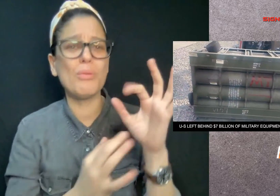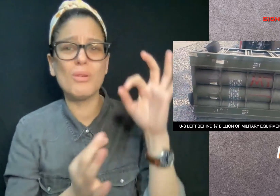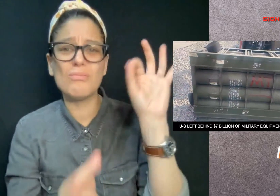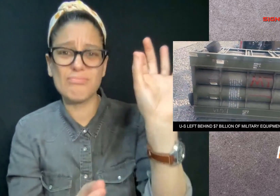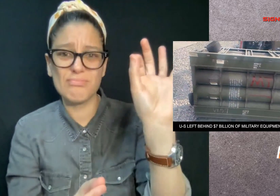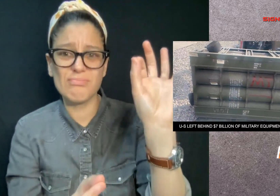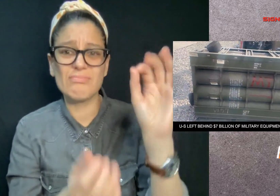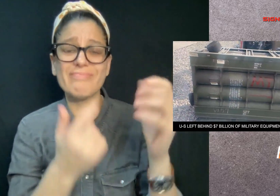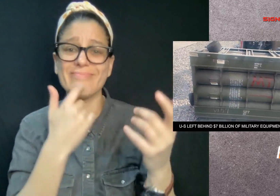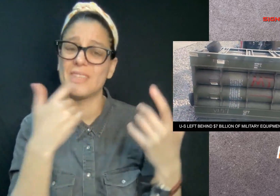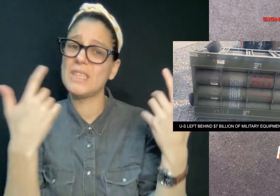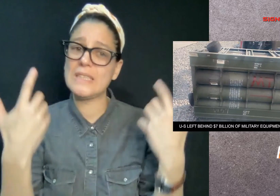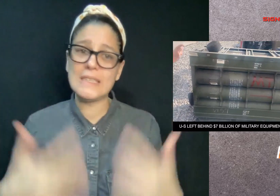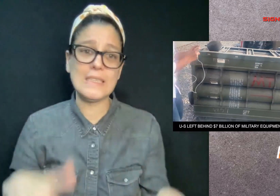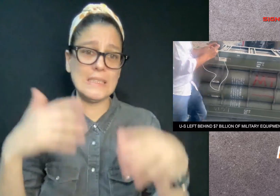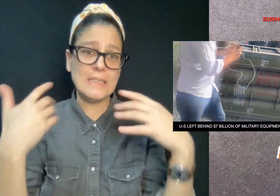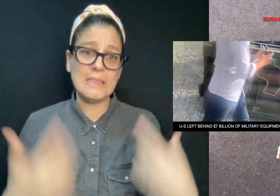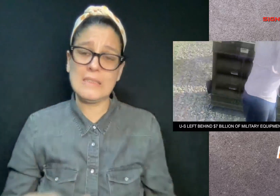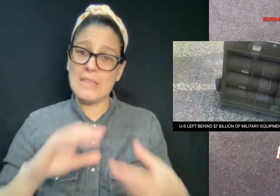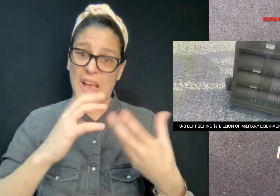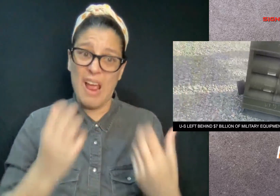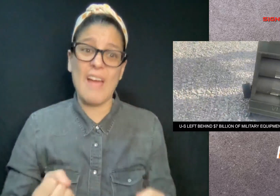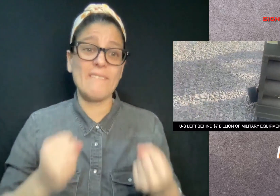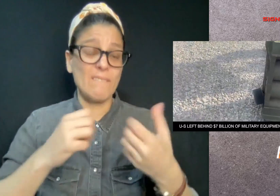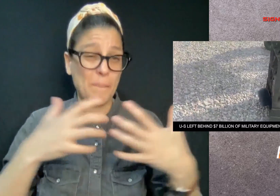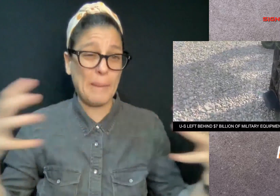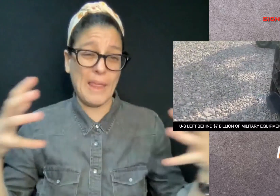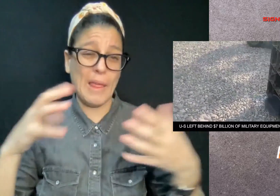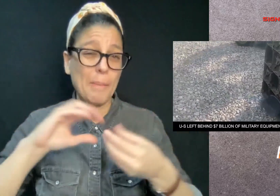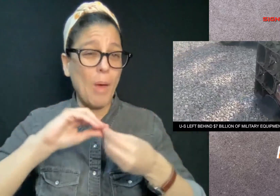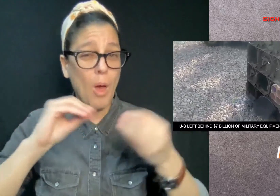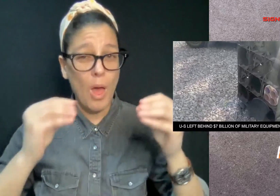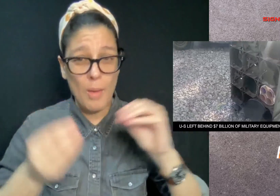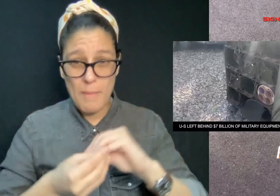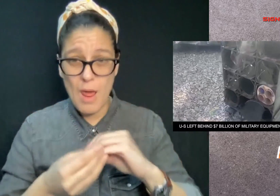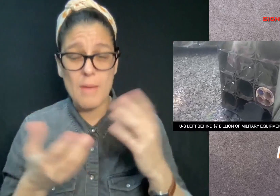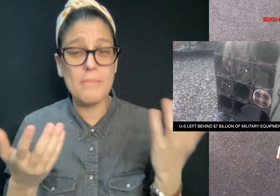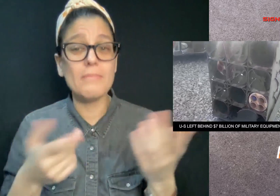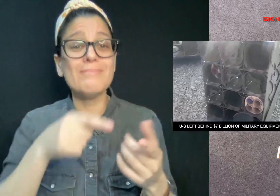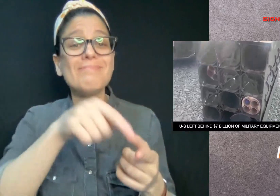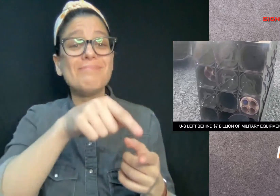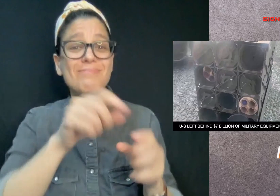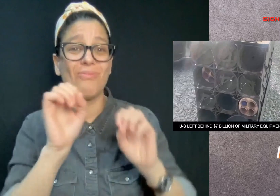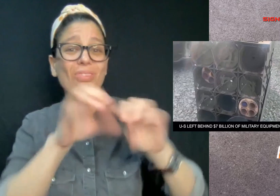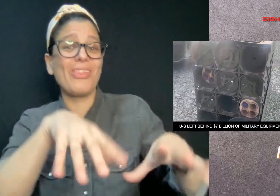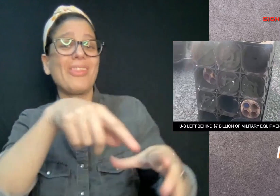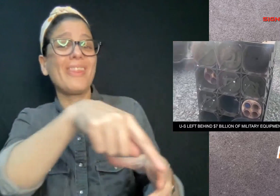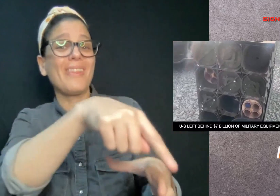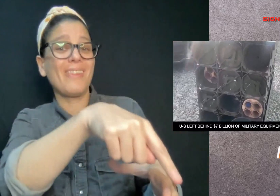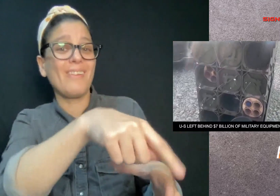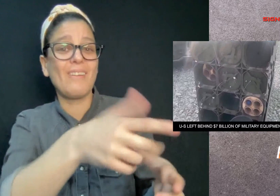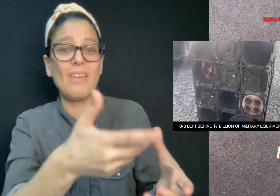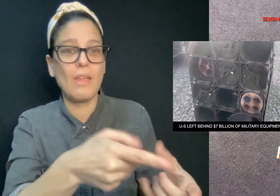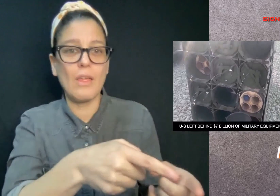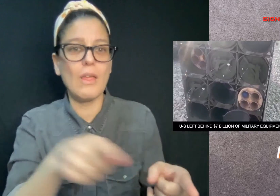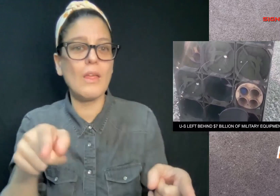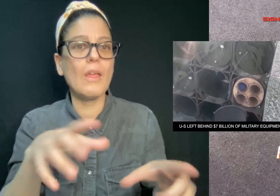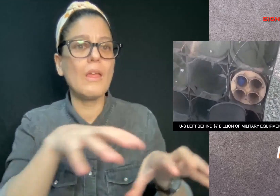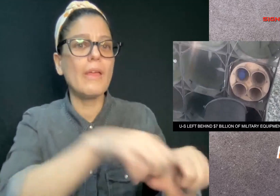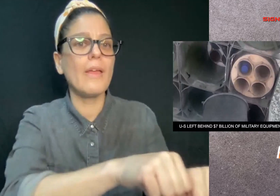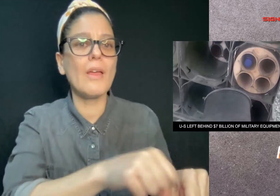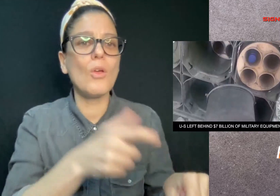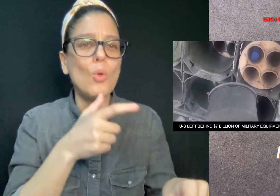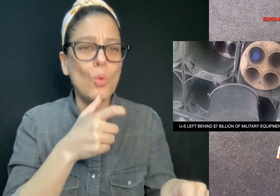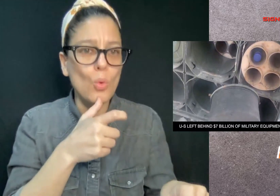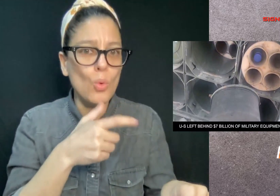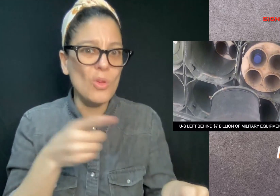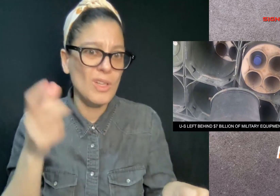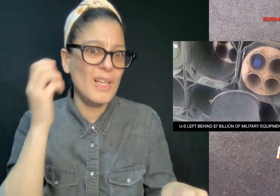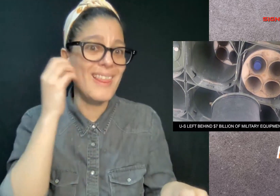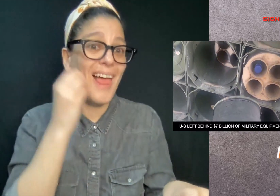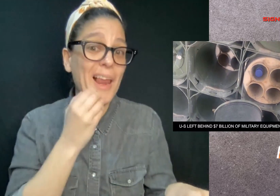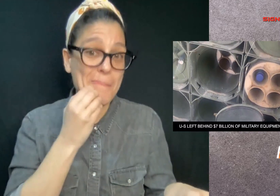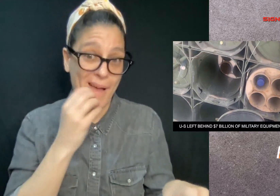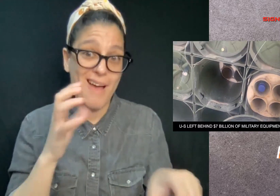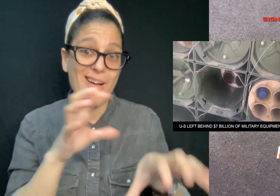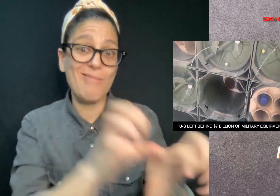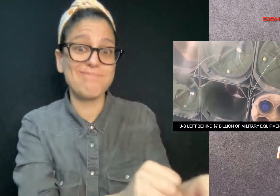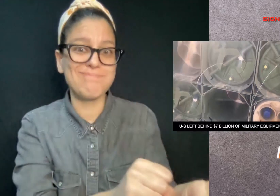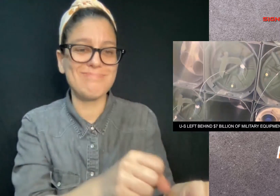was highly controversial and chaotic and the new report highlights a major problem all